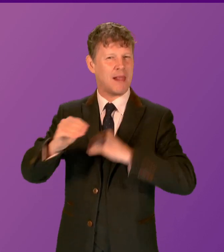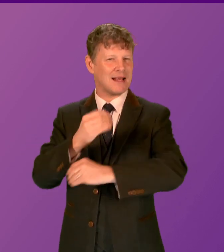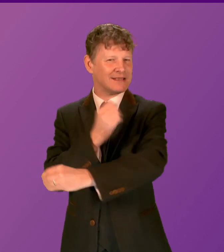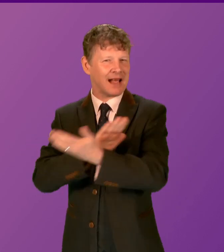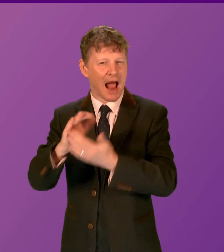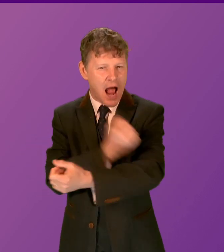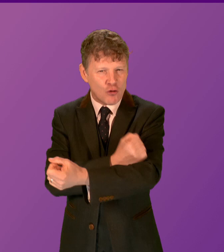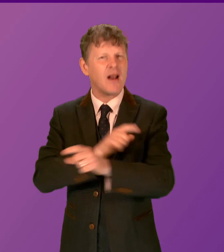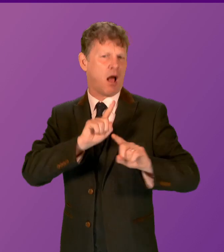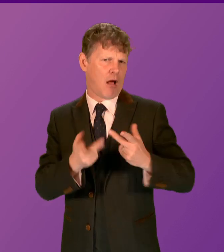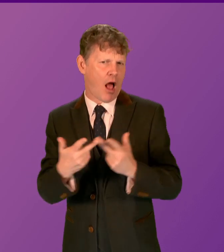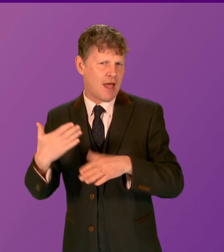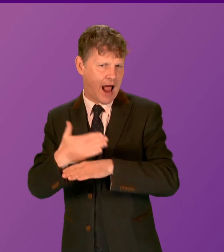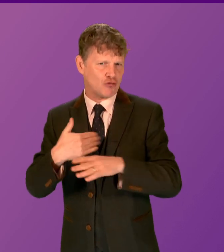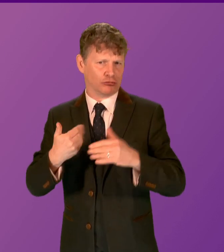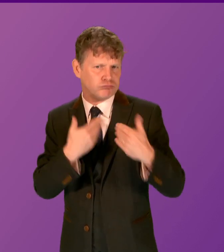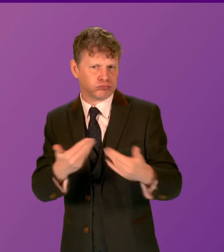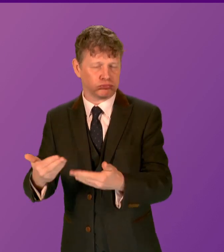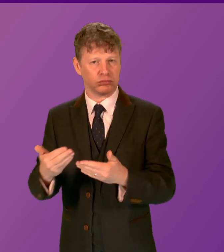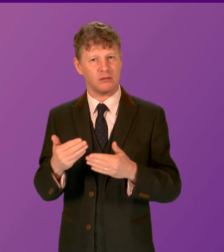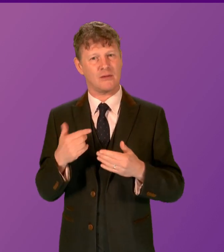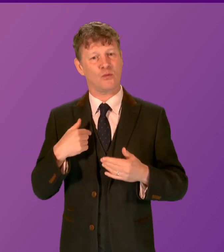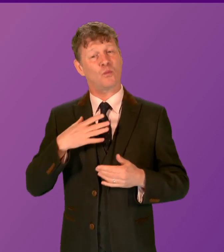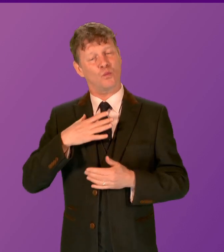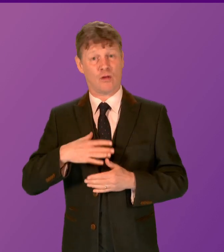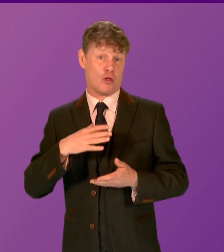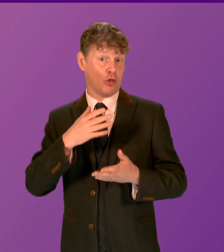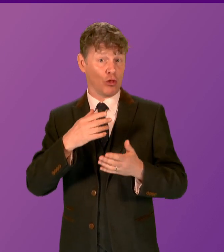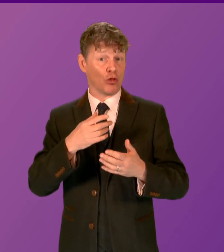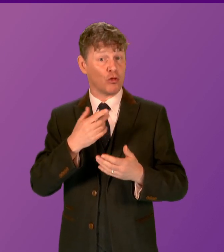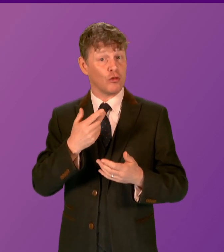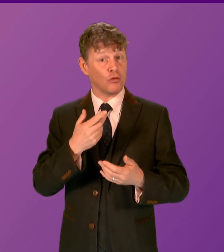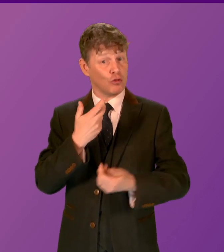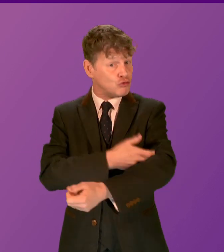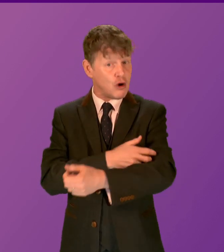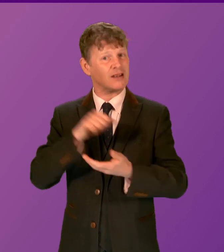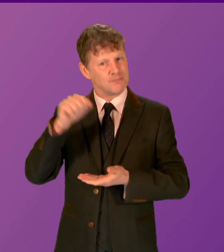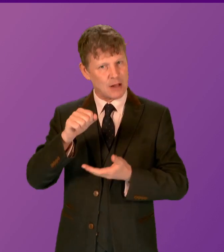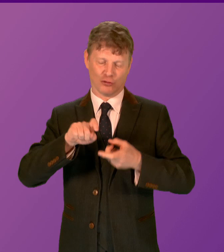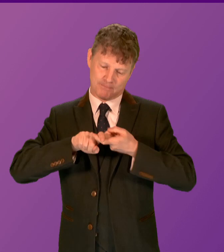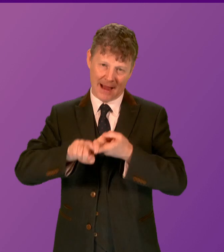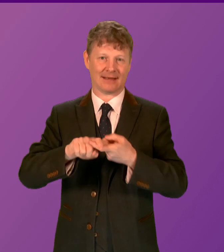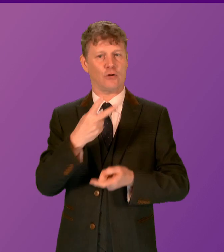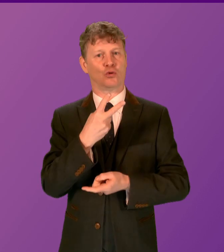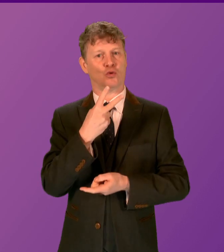We will continue to maintain the drugs budget for 2024-25.